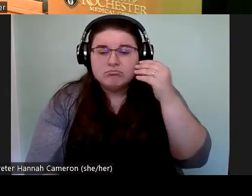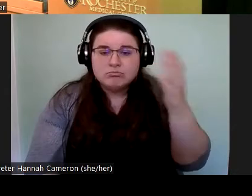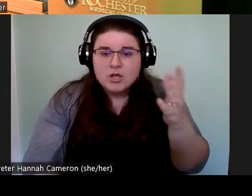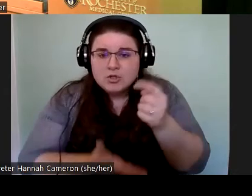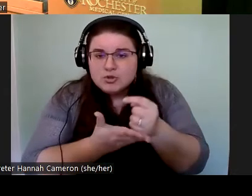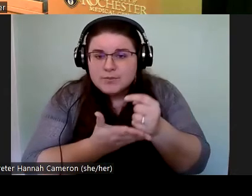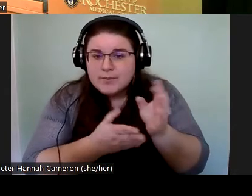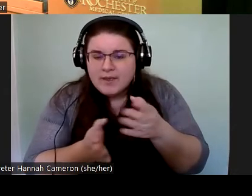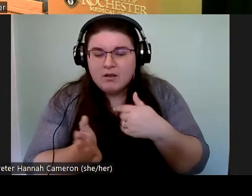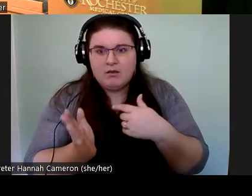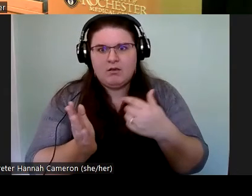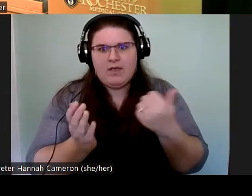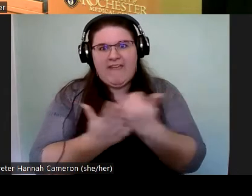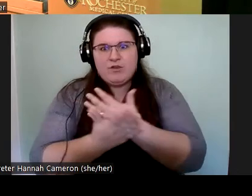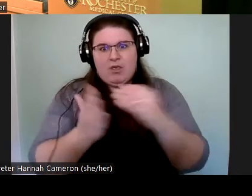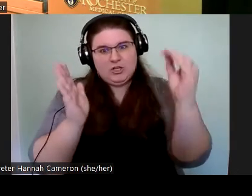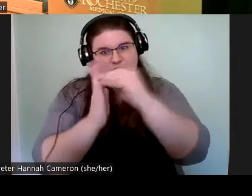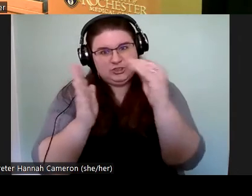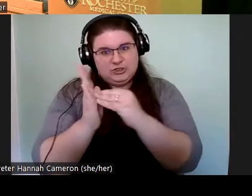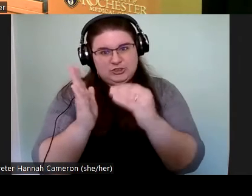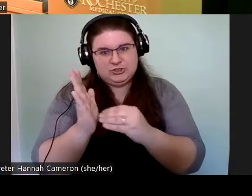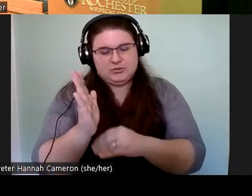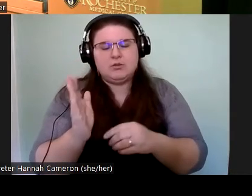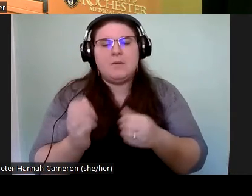to write it down people who are already paranoid don't want to sign something but they might give